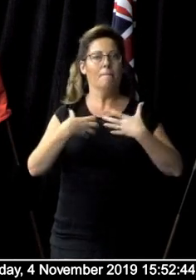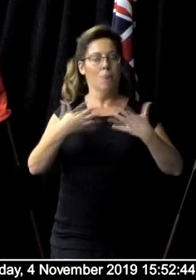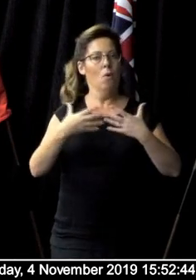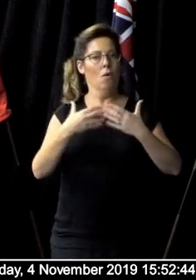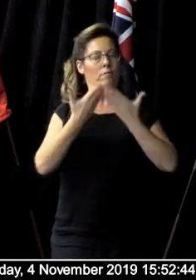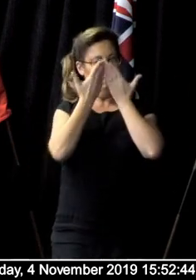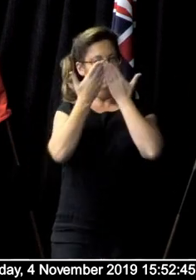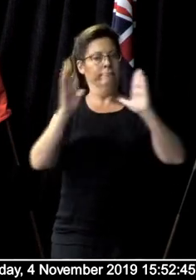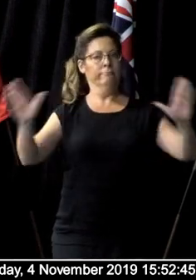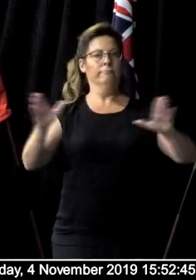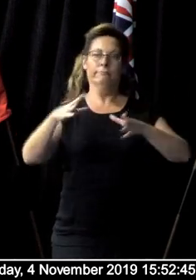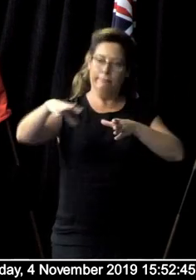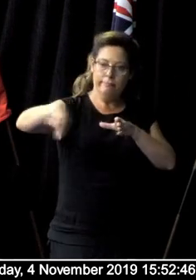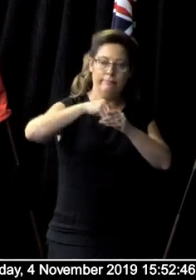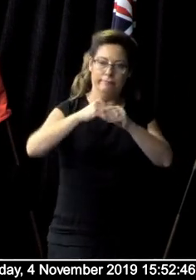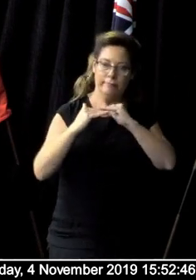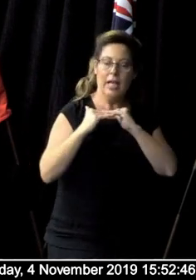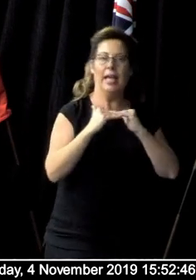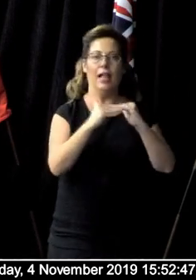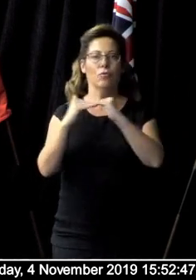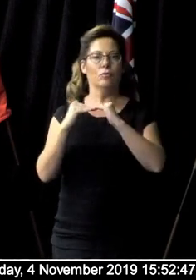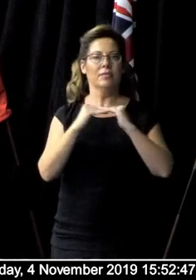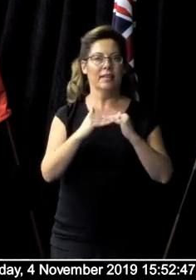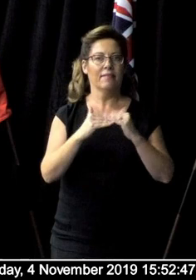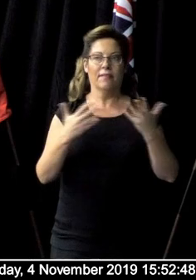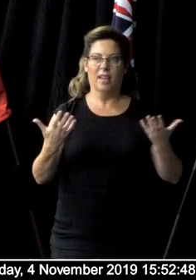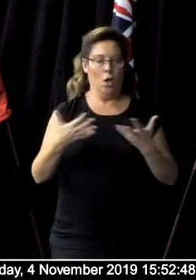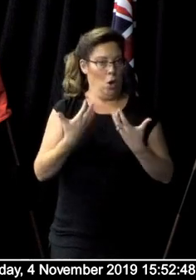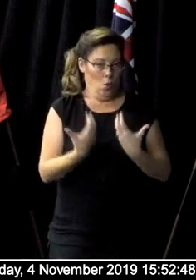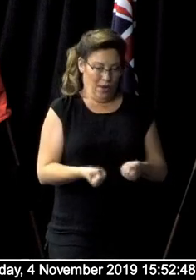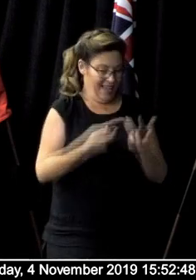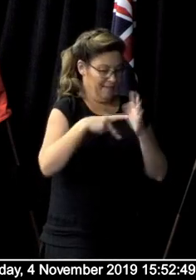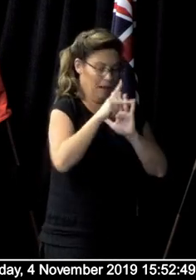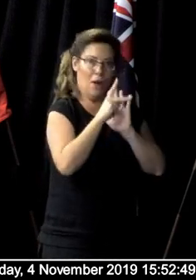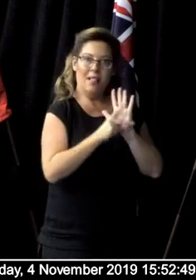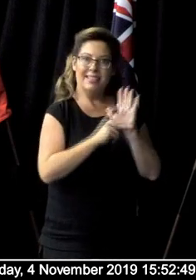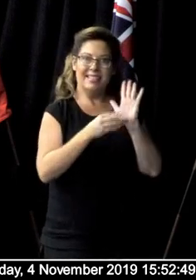We – we have that lovely working inclusive education.